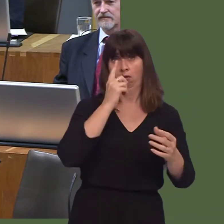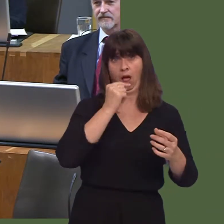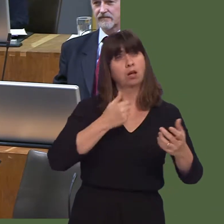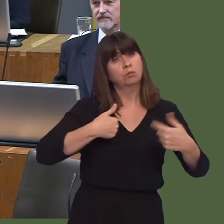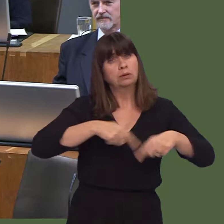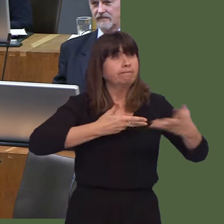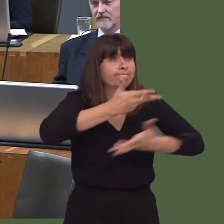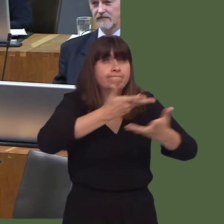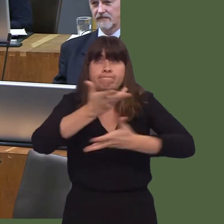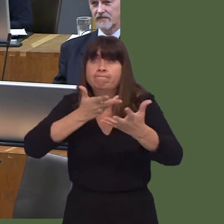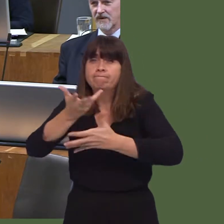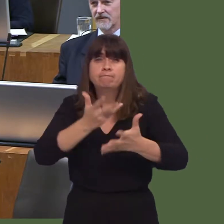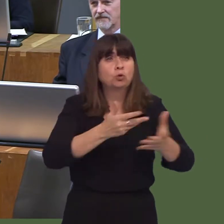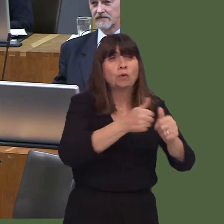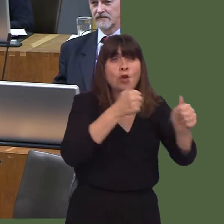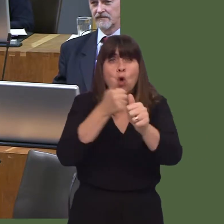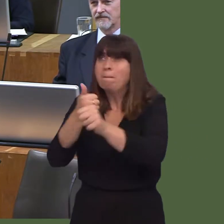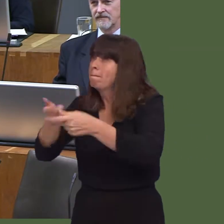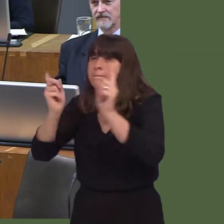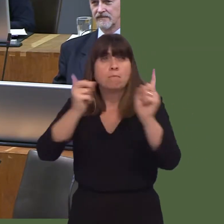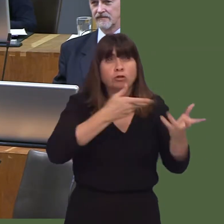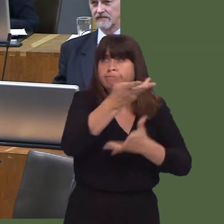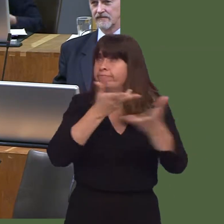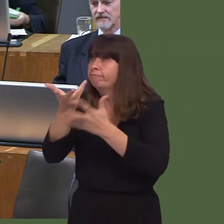range of issues that have the potential to support individuals as well as businesses